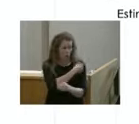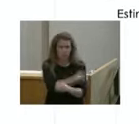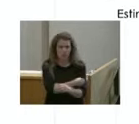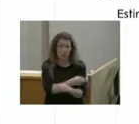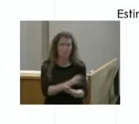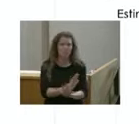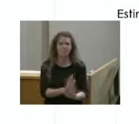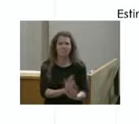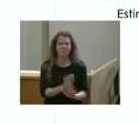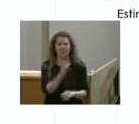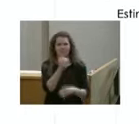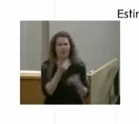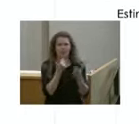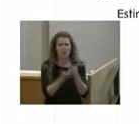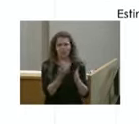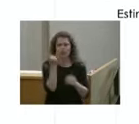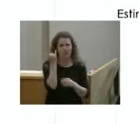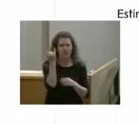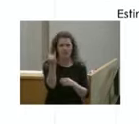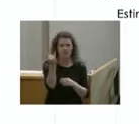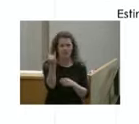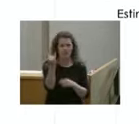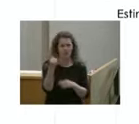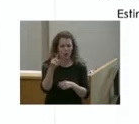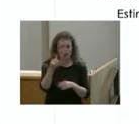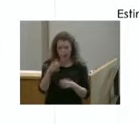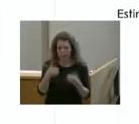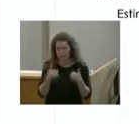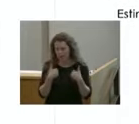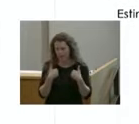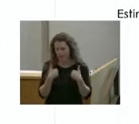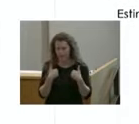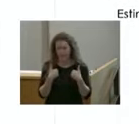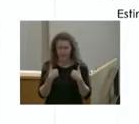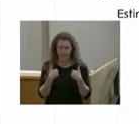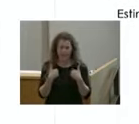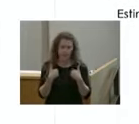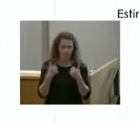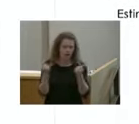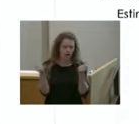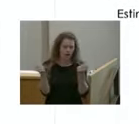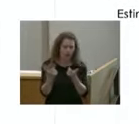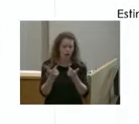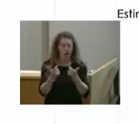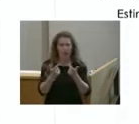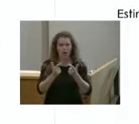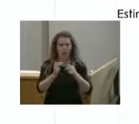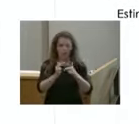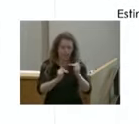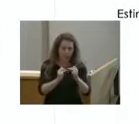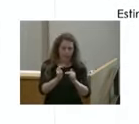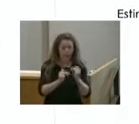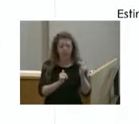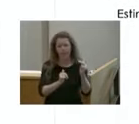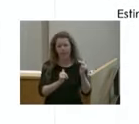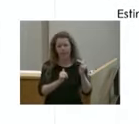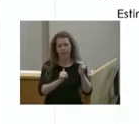have, you know, all the, the gases in the wall, you need to have a large staff, you